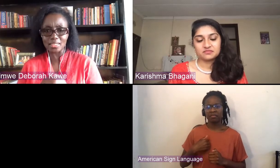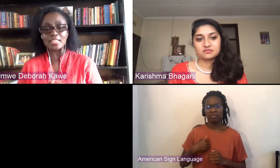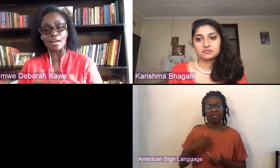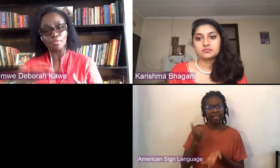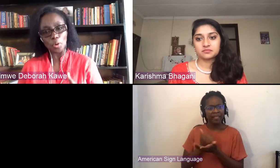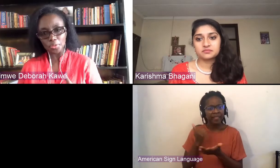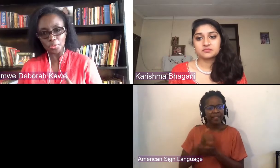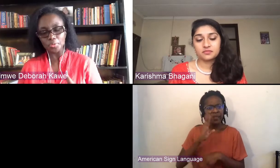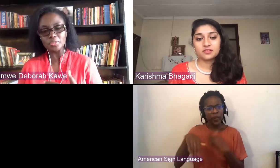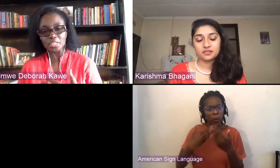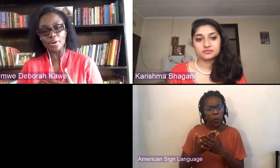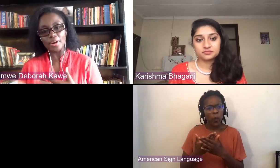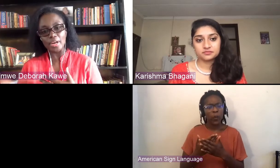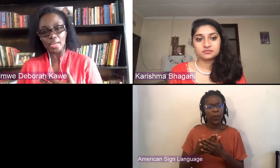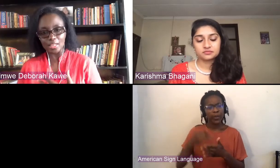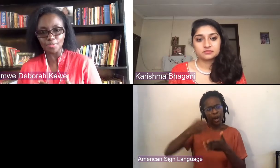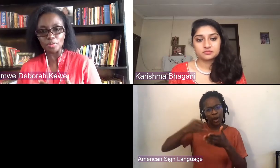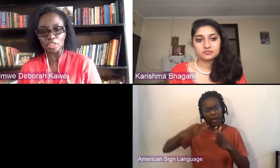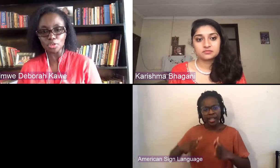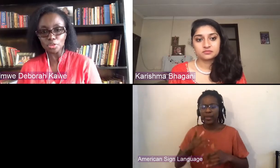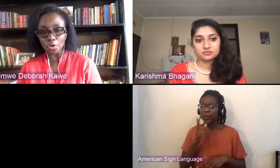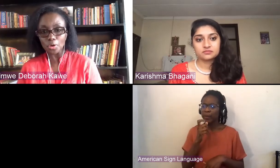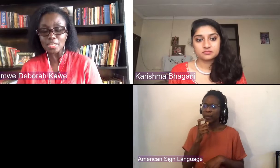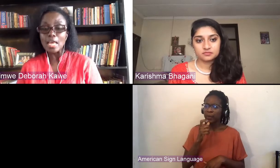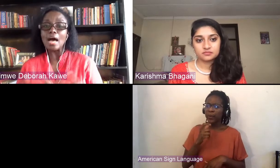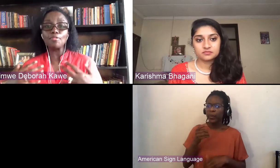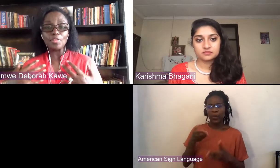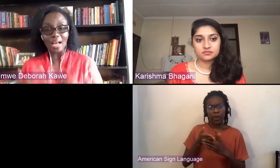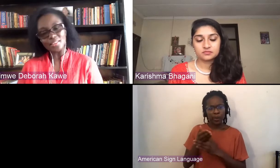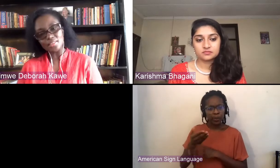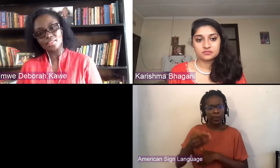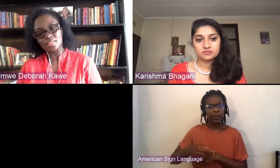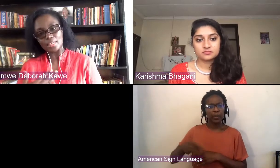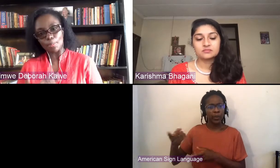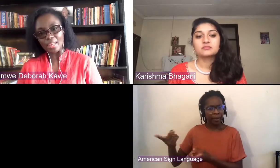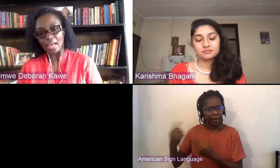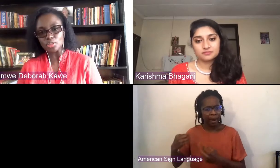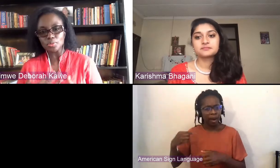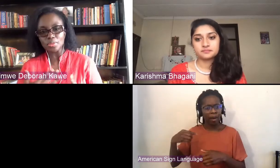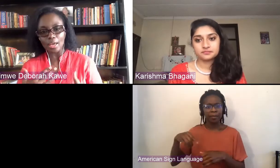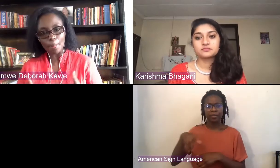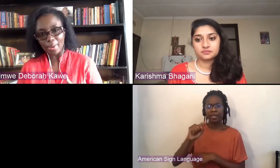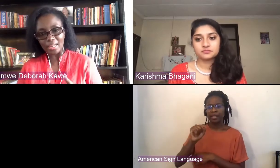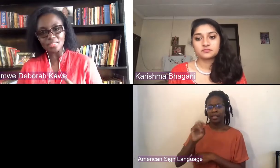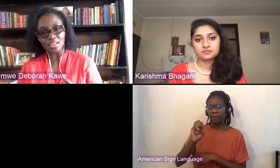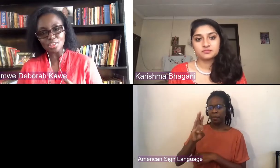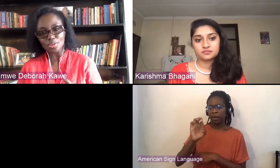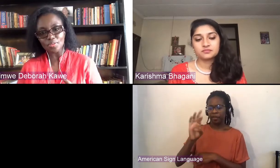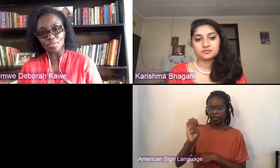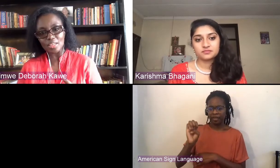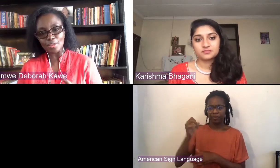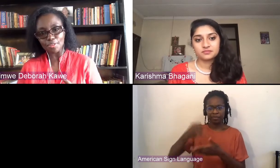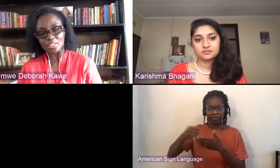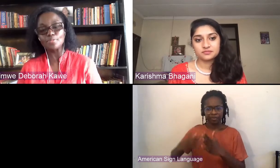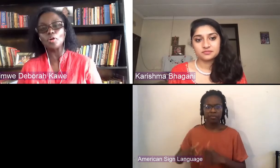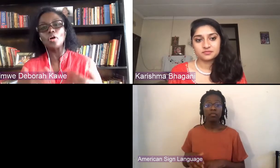that have gone through Tebere Arts Foundation doors, and for the artists that apply to the Kampala International Theater Festival